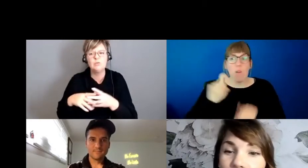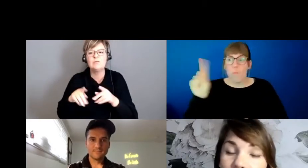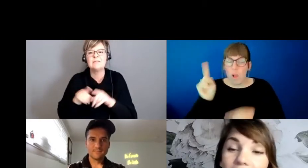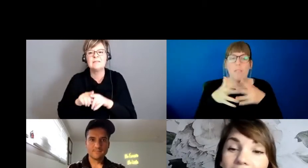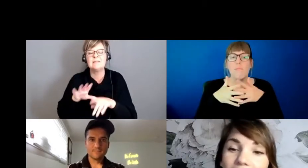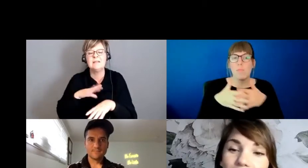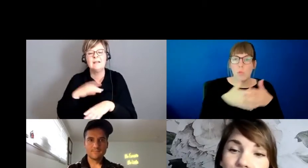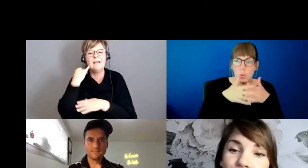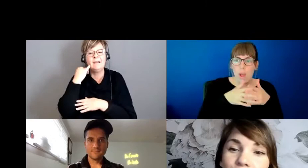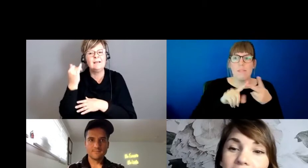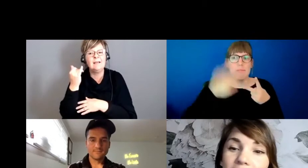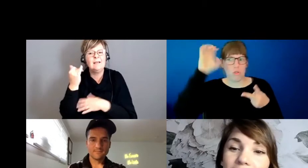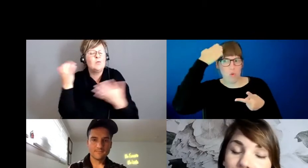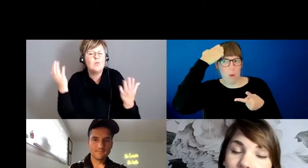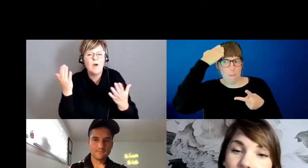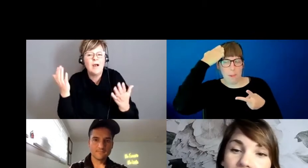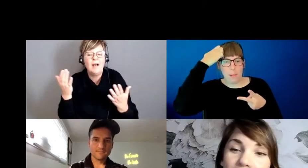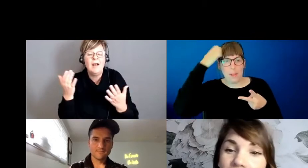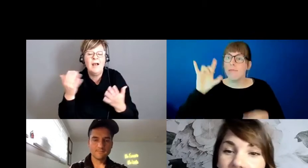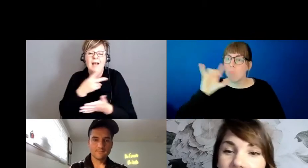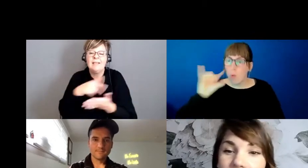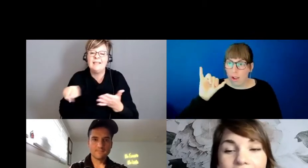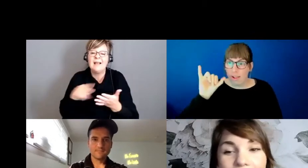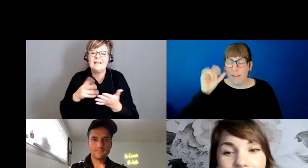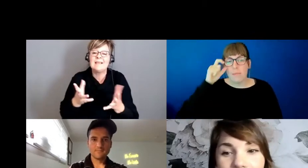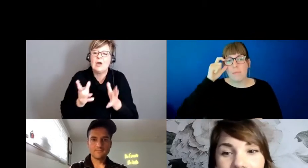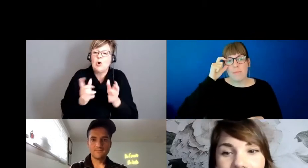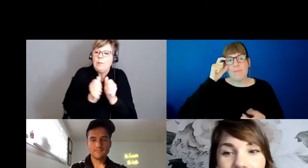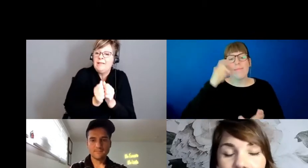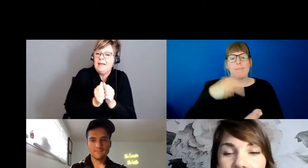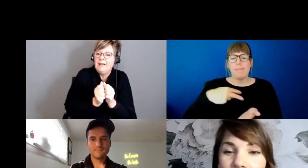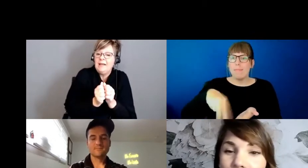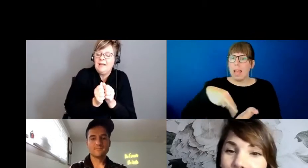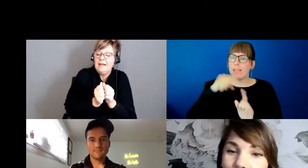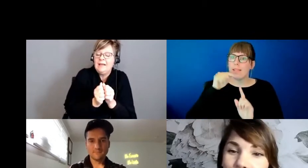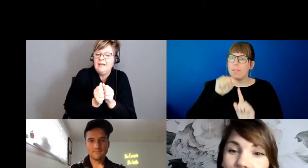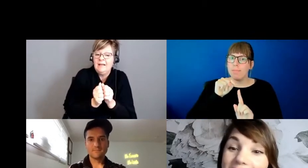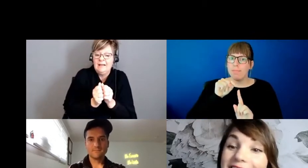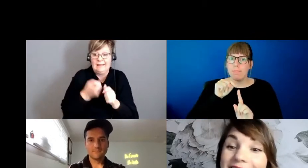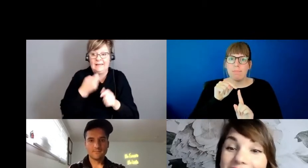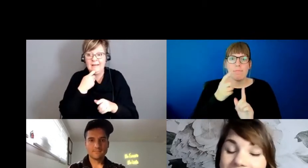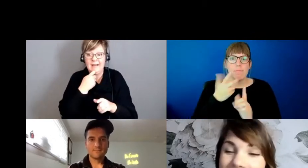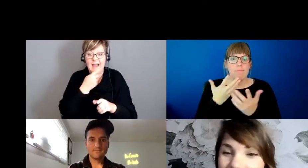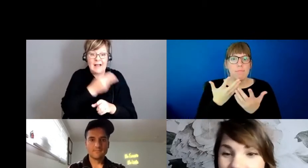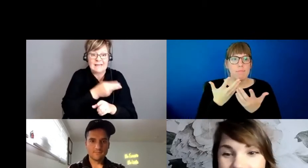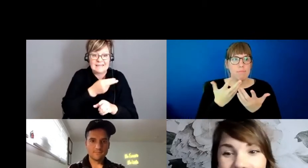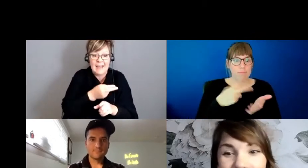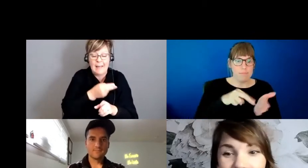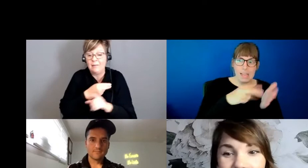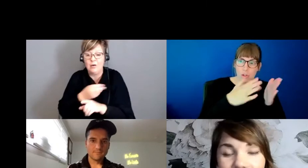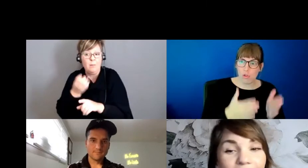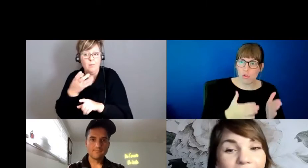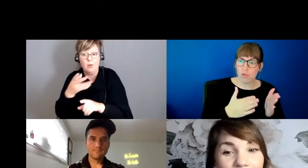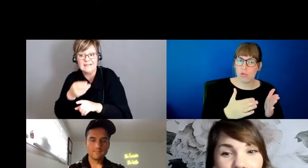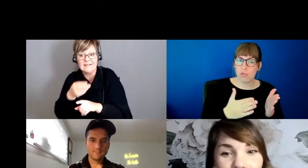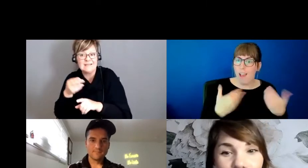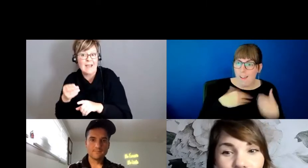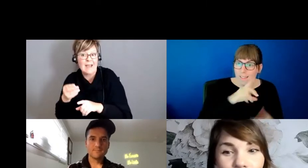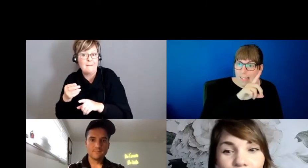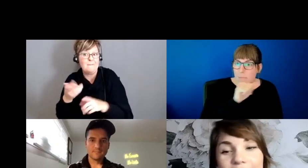THE IDEA IS THAT IN DANCE WE WANT TO INCLUDE DANCERS WITH AND WITHOUT DISABILITIES. SO